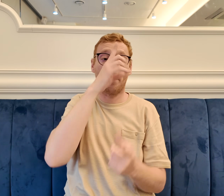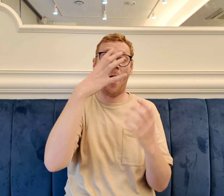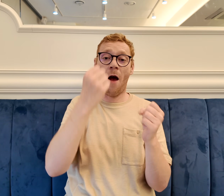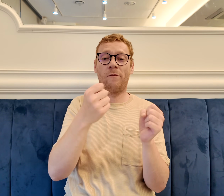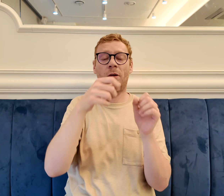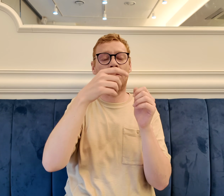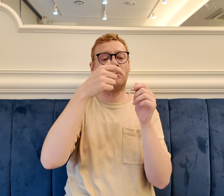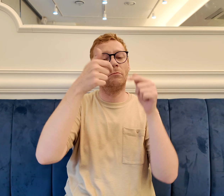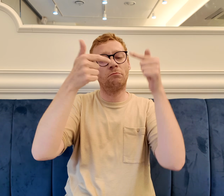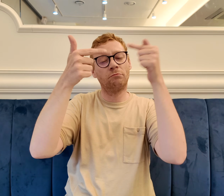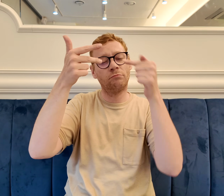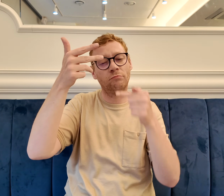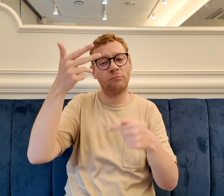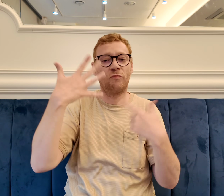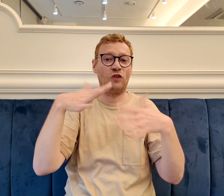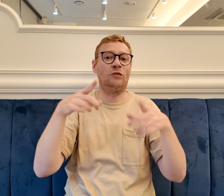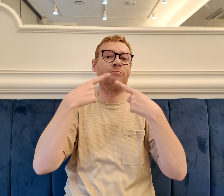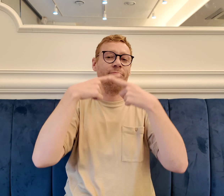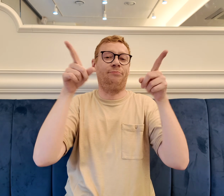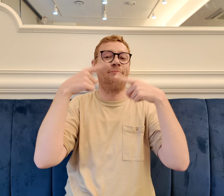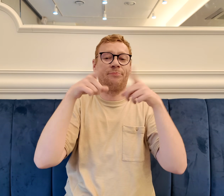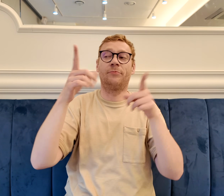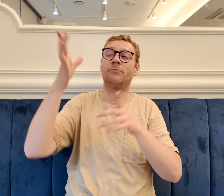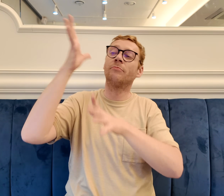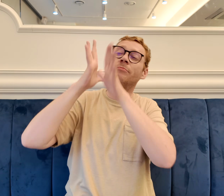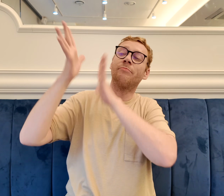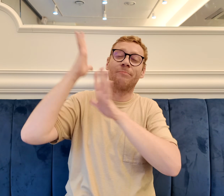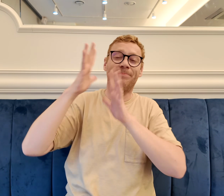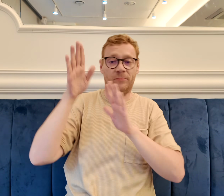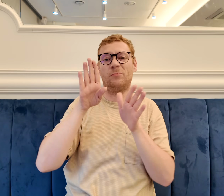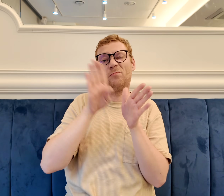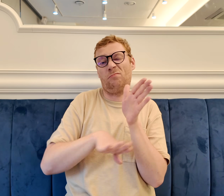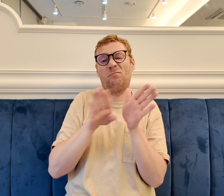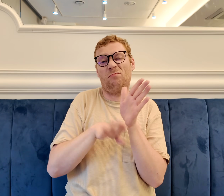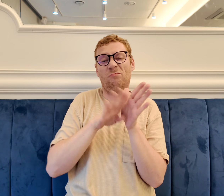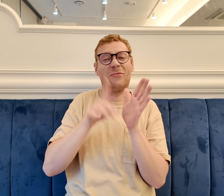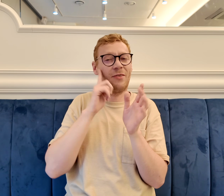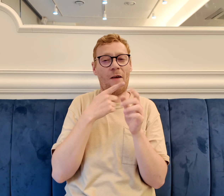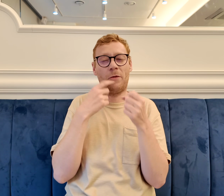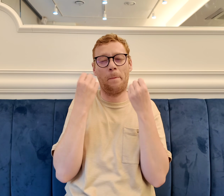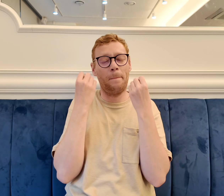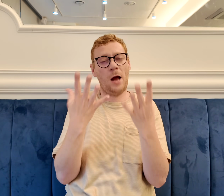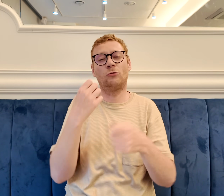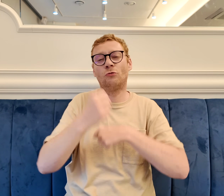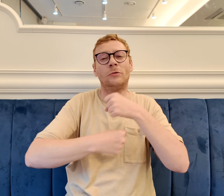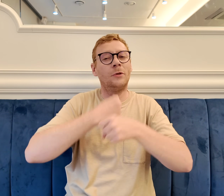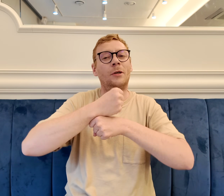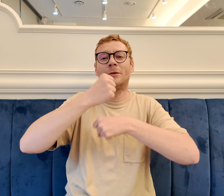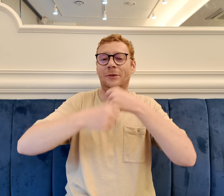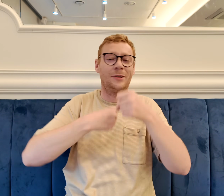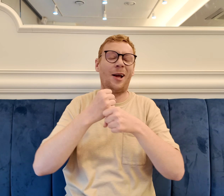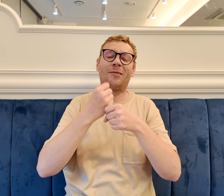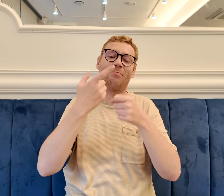Germany is no exception. Nevertheless, deaf people have fought tirelessly to prove their existence